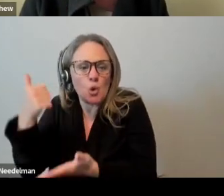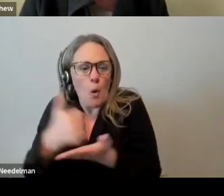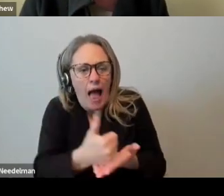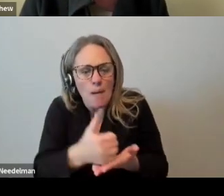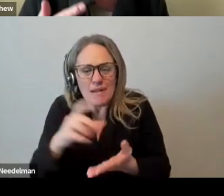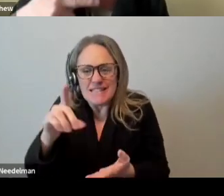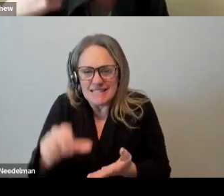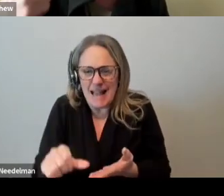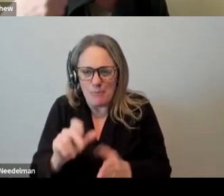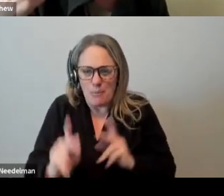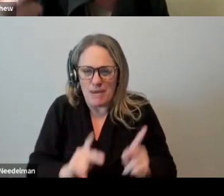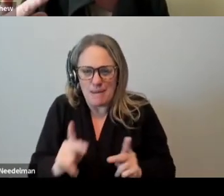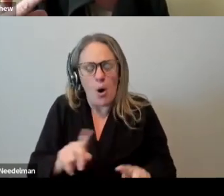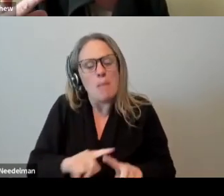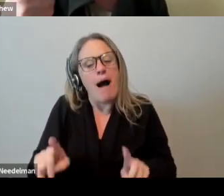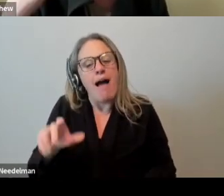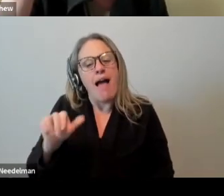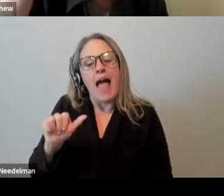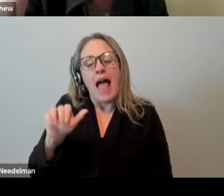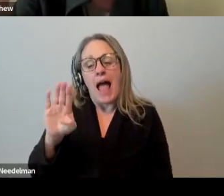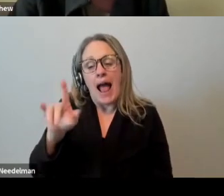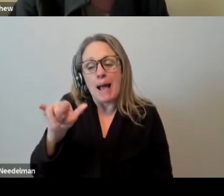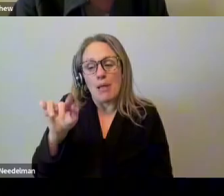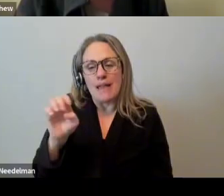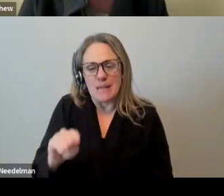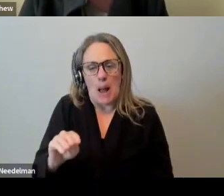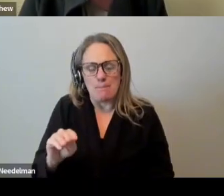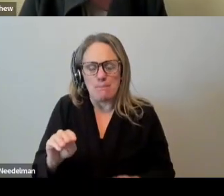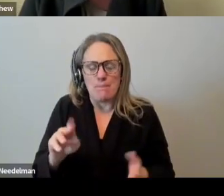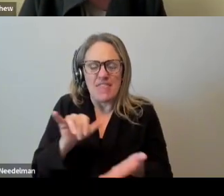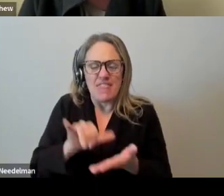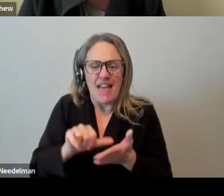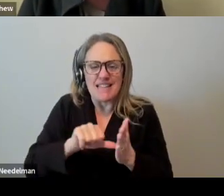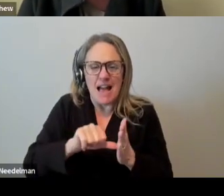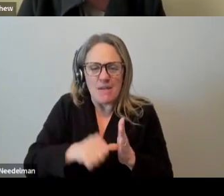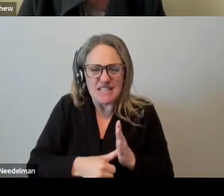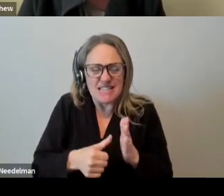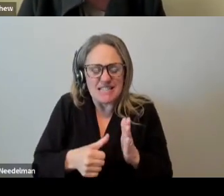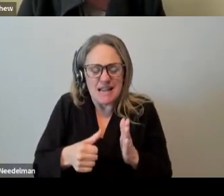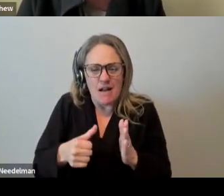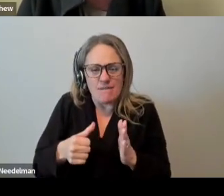But ableism is reemphasized through what they imagine the problems of disabled people are